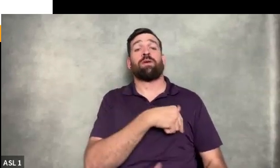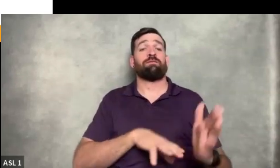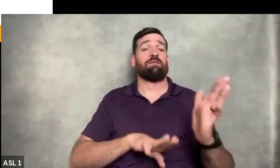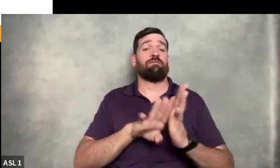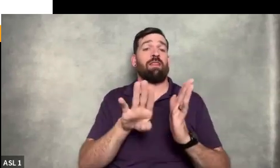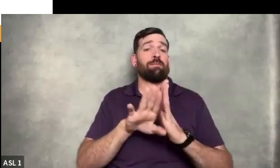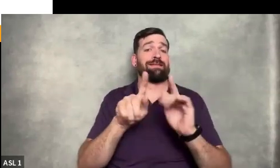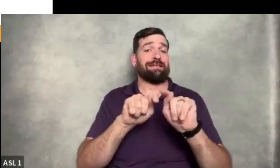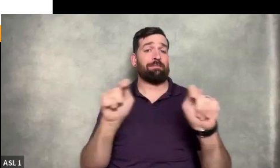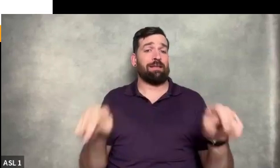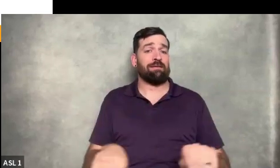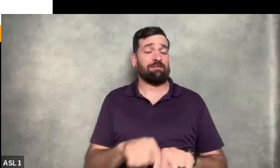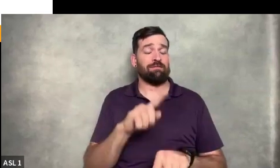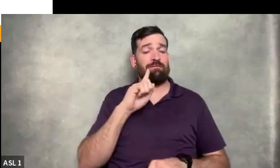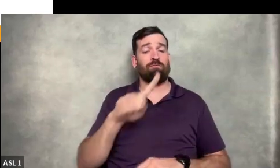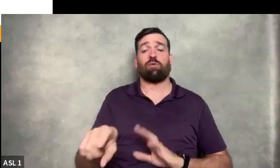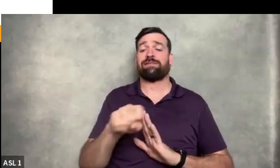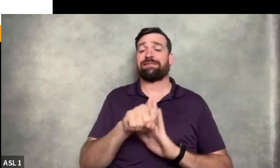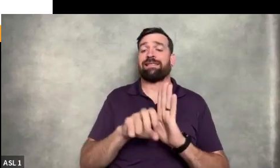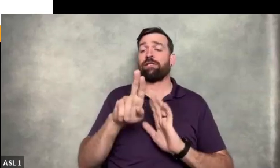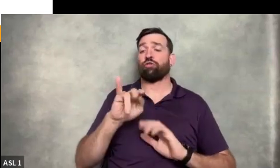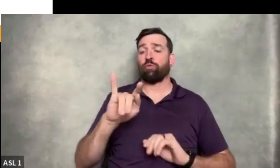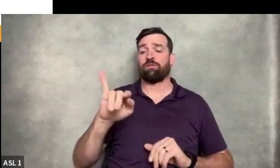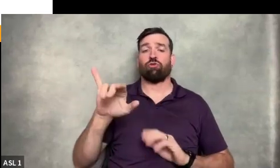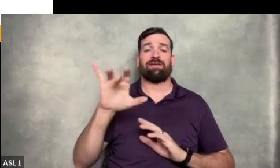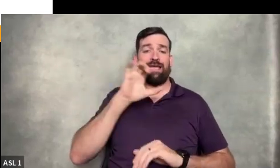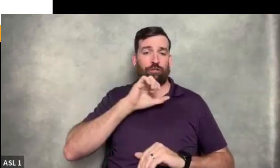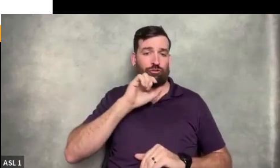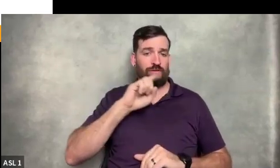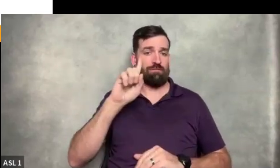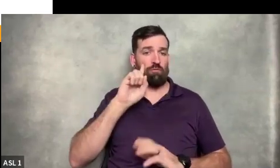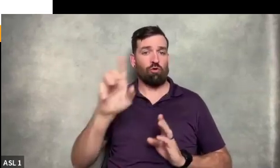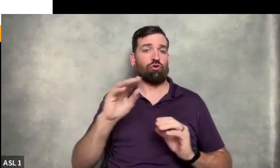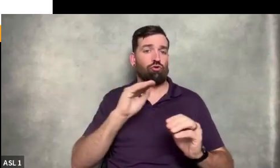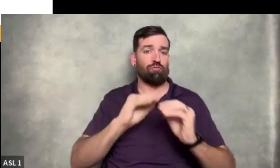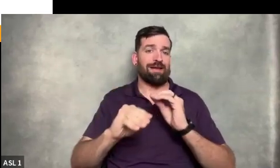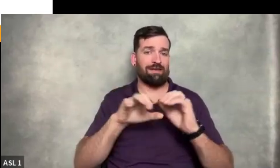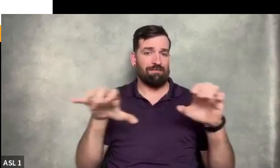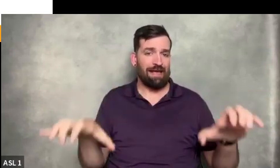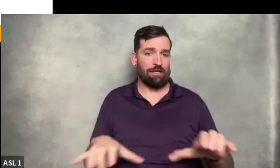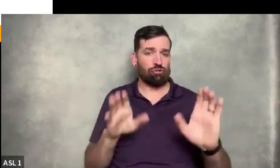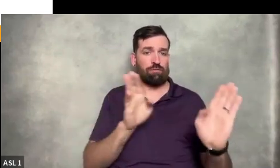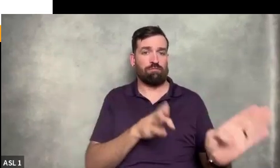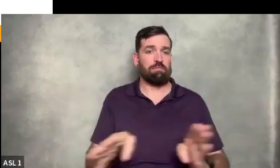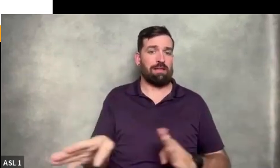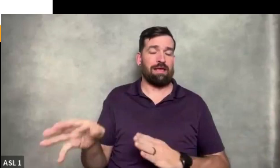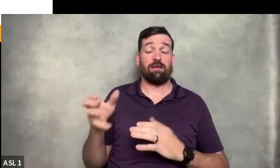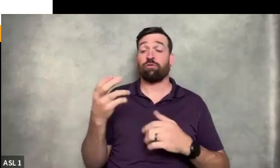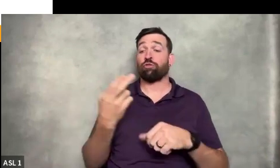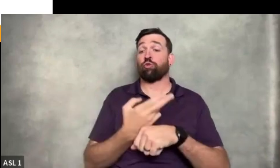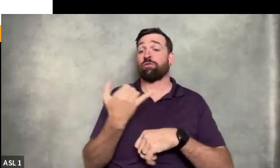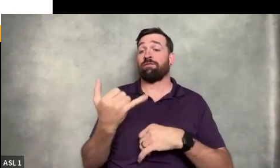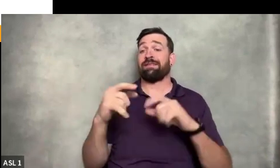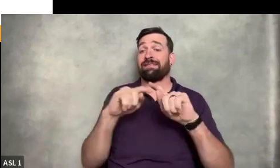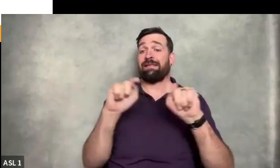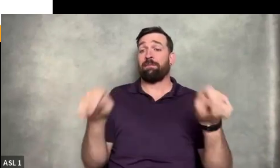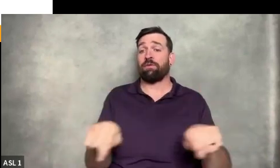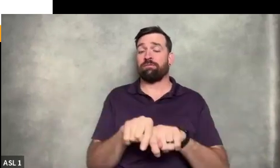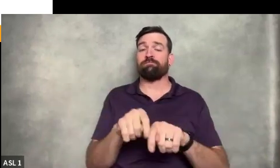state units on aging to use for corrective action plans. Use of this template will be required. I